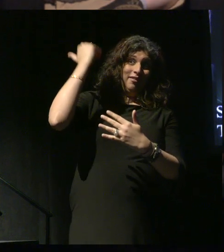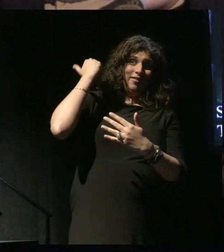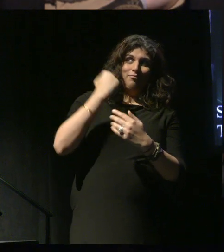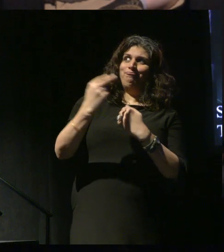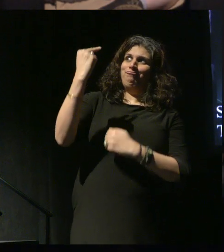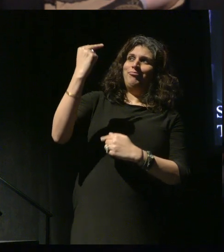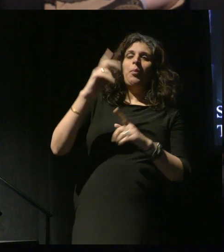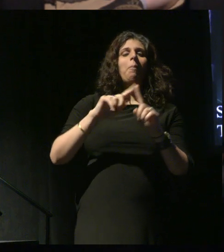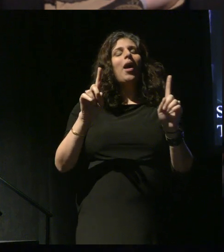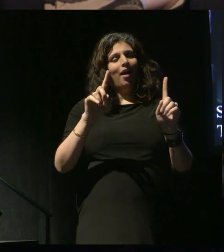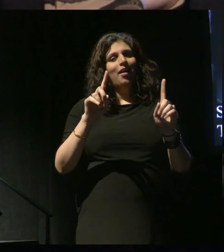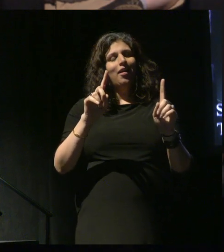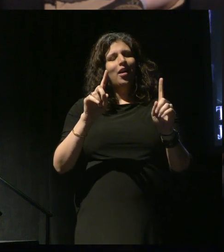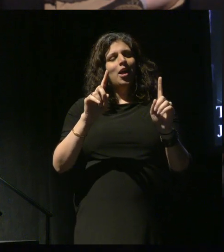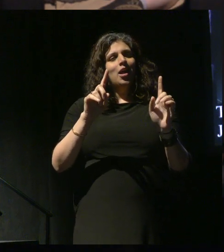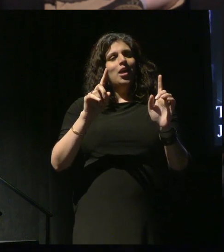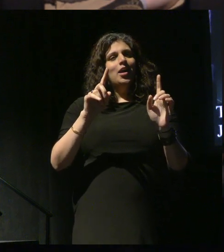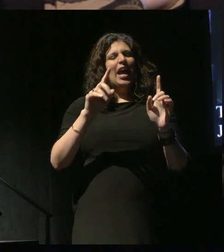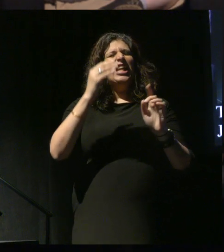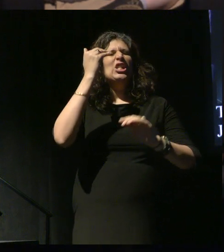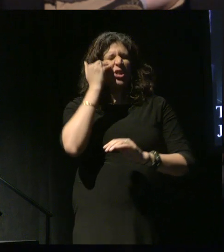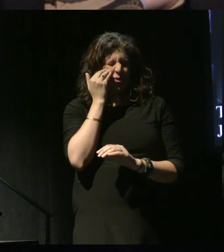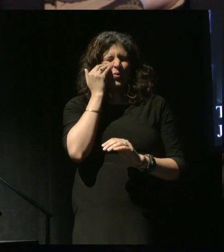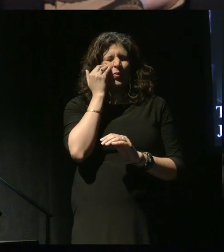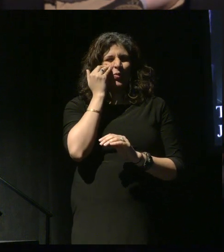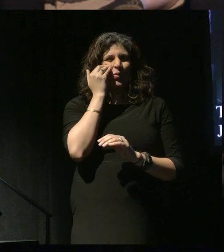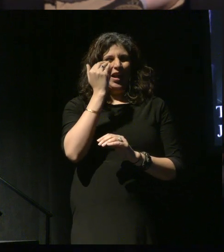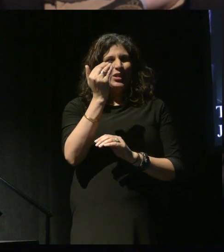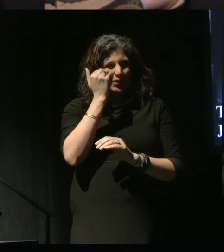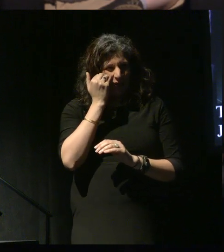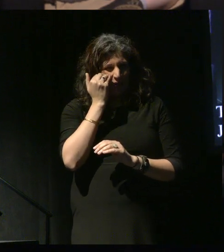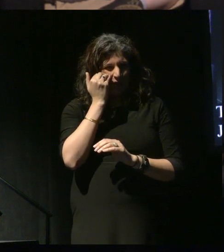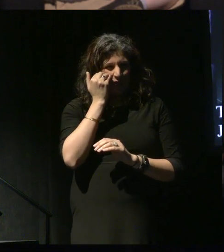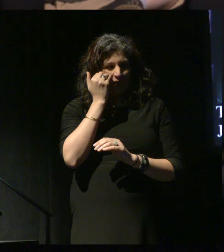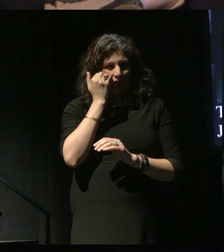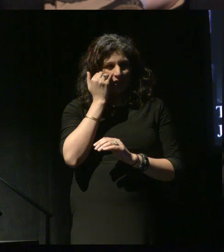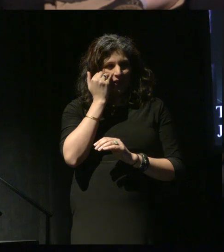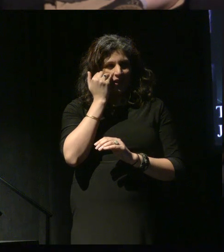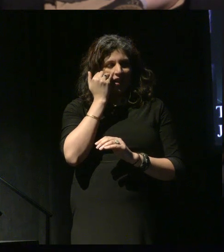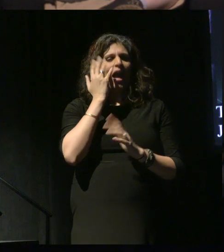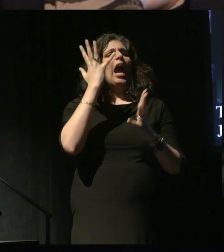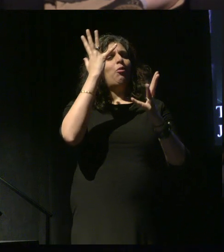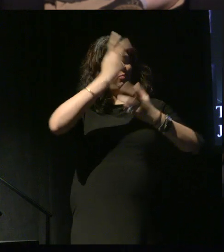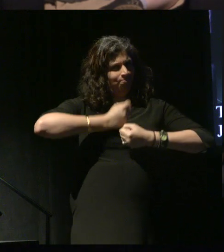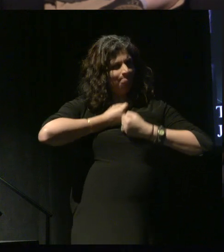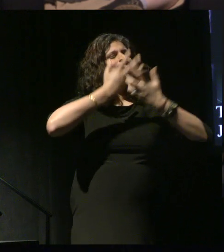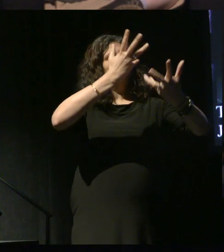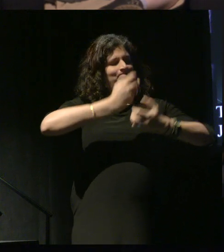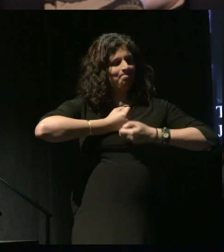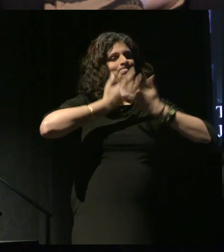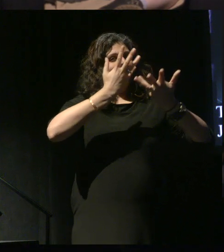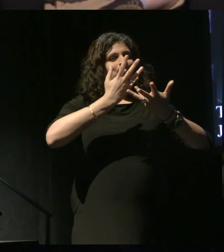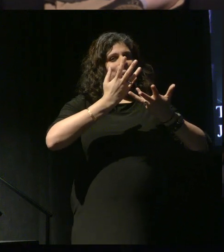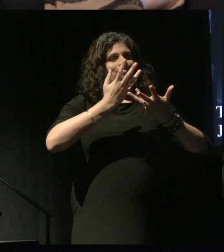I knew that I had things to say to people who were beyond my grasp, right?